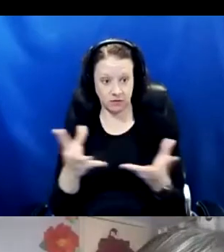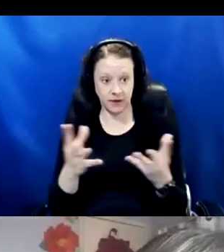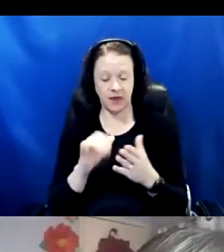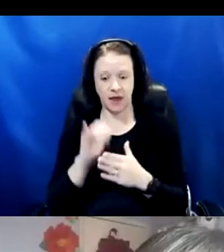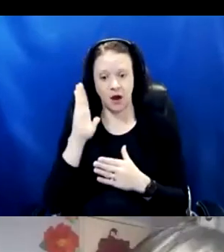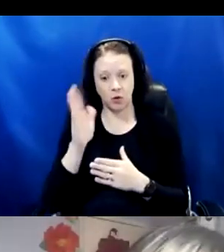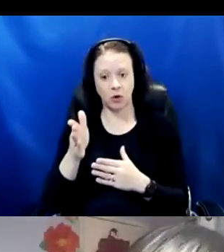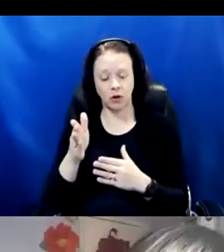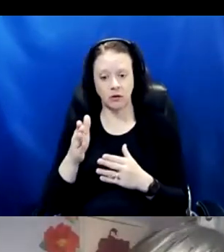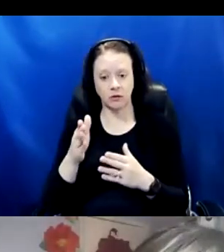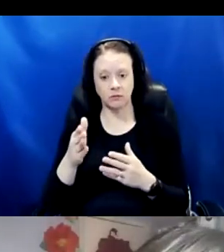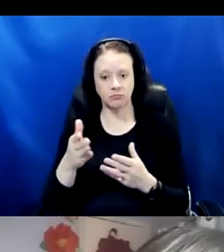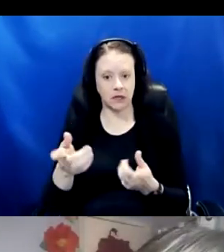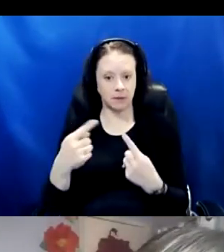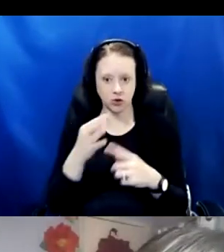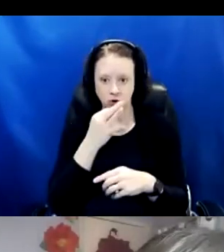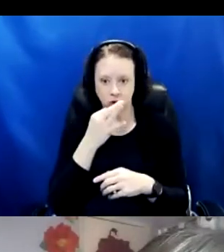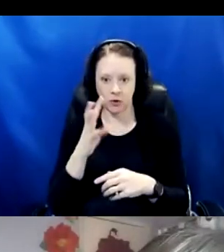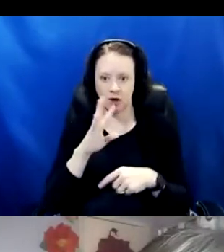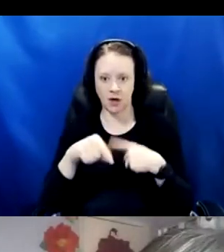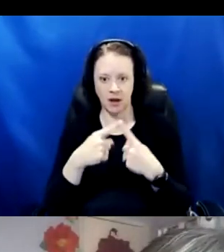We're going to talk about the vaccine and fat people,